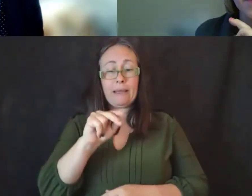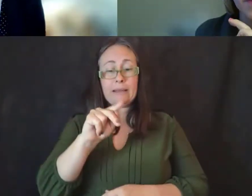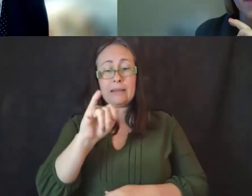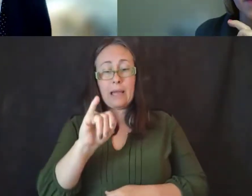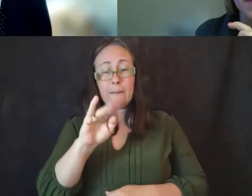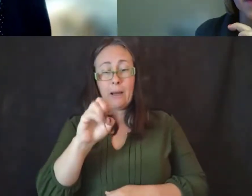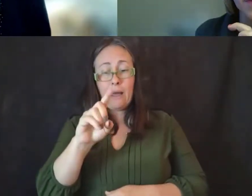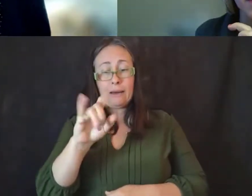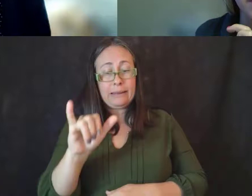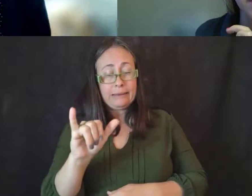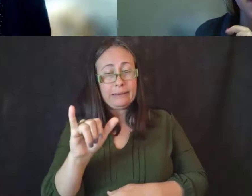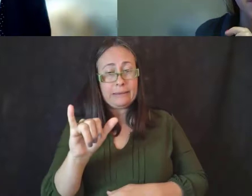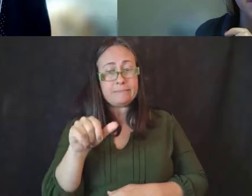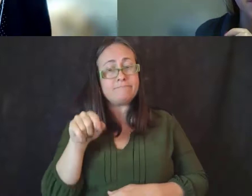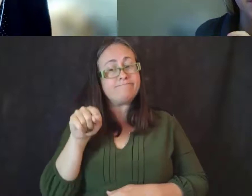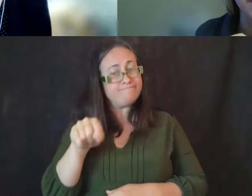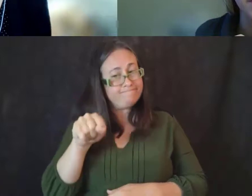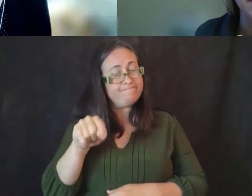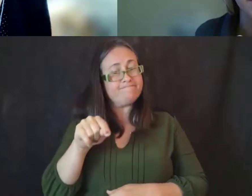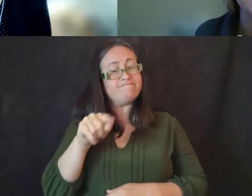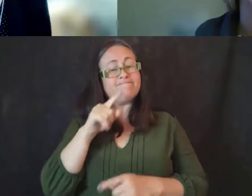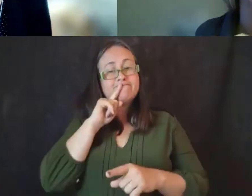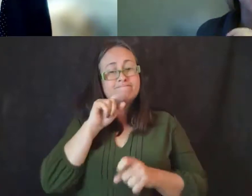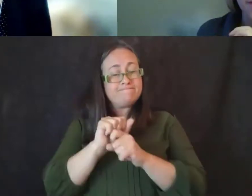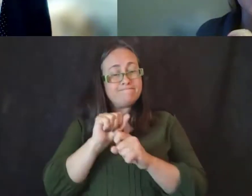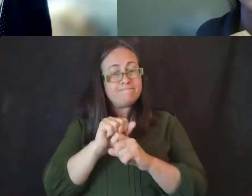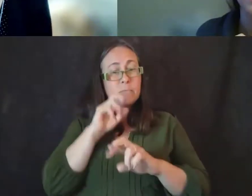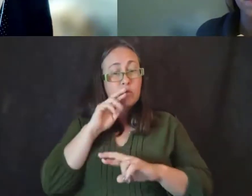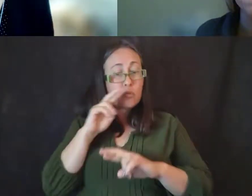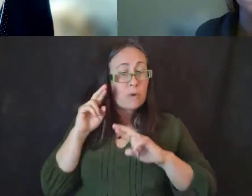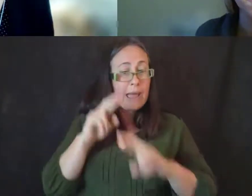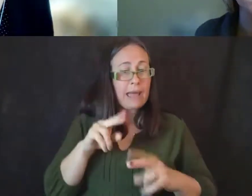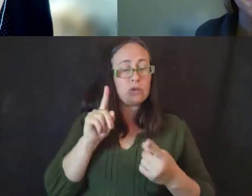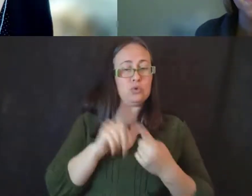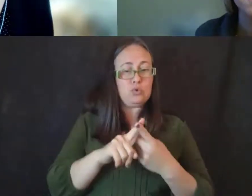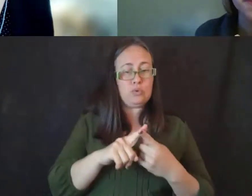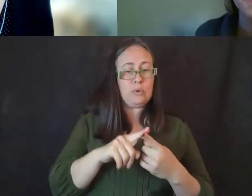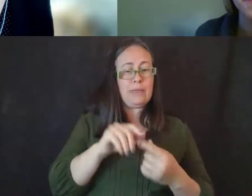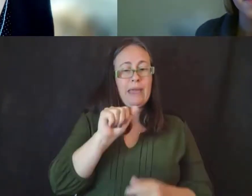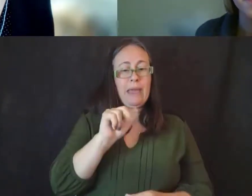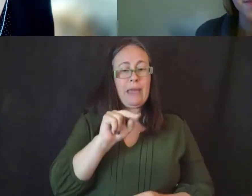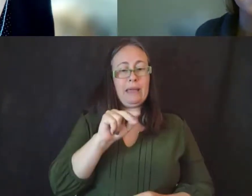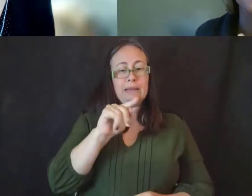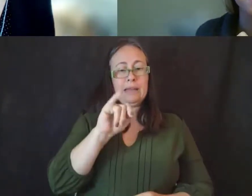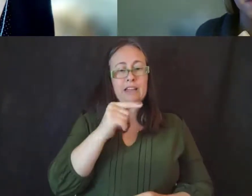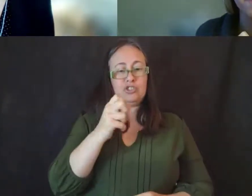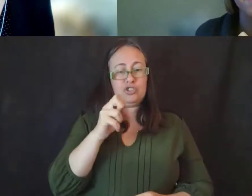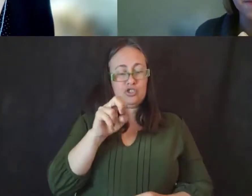that it does react to the antigen that you think it does in the assay that you think it does.